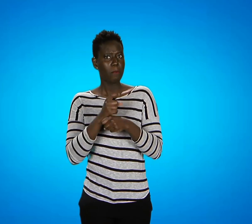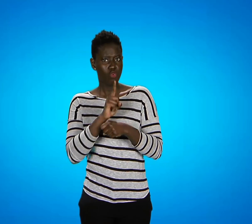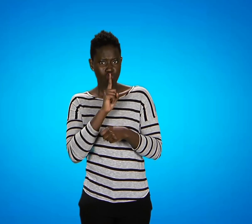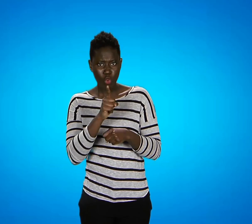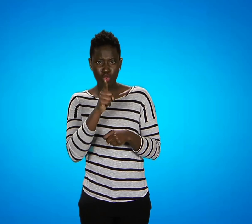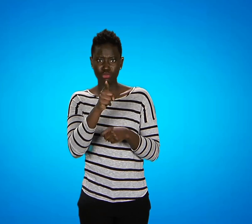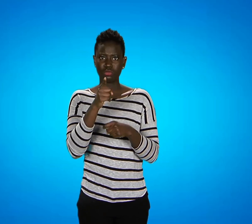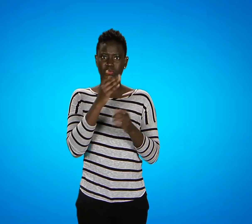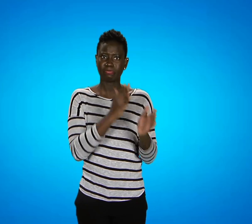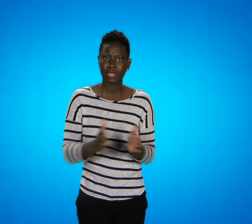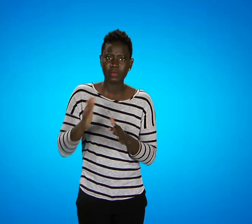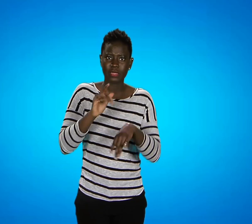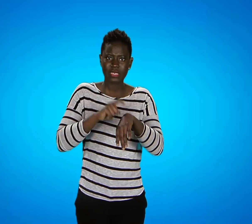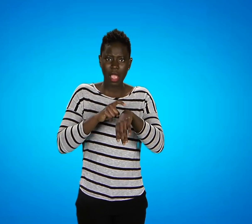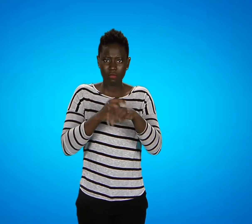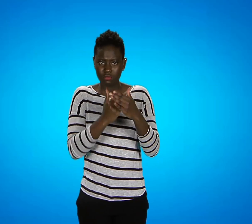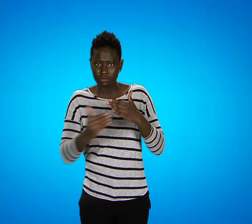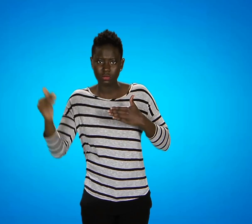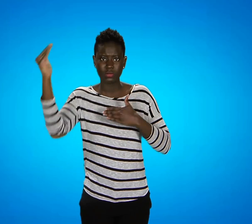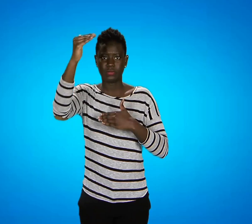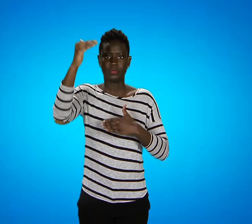Be sure to plan your time off ahead of time.